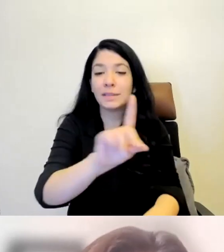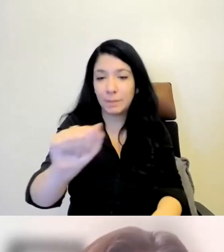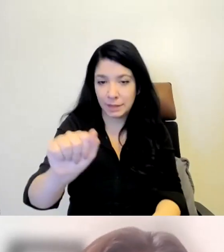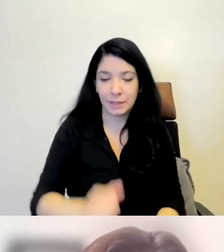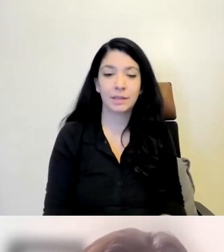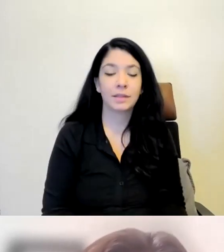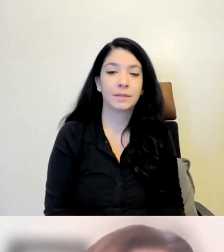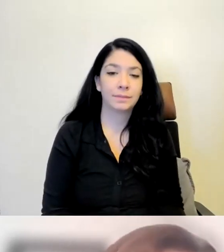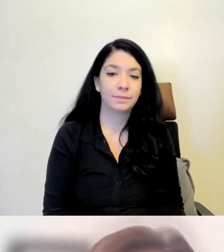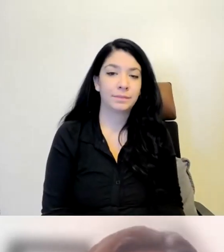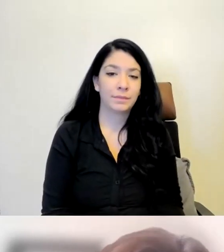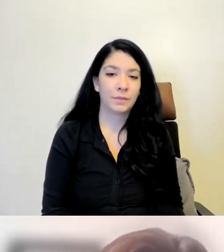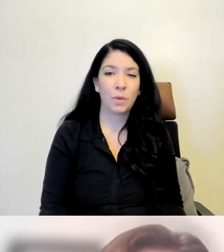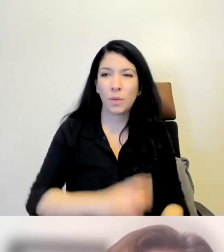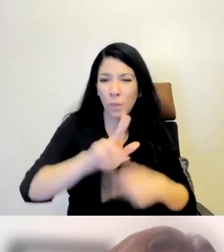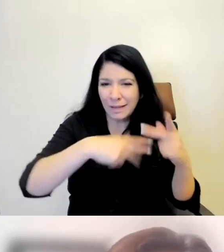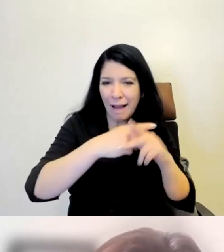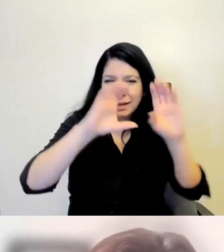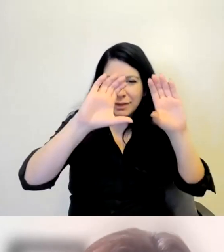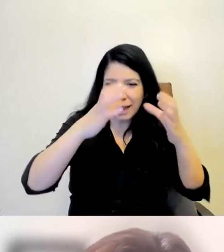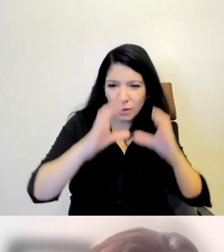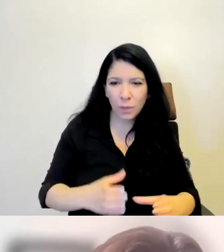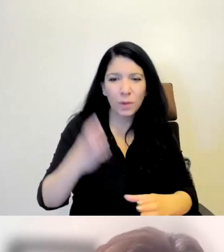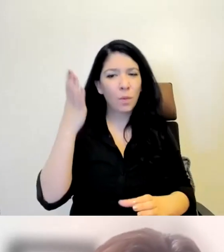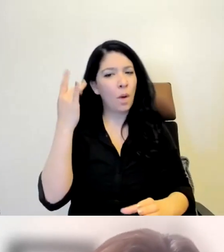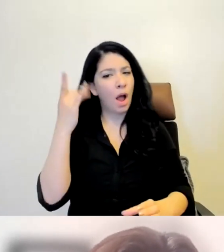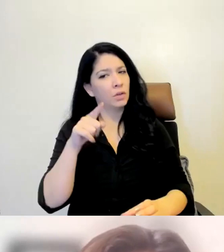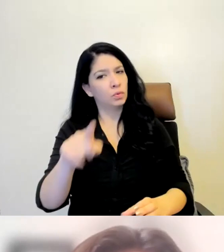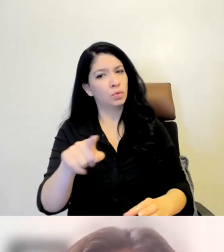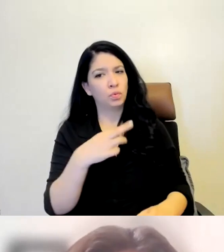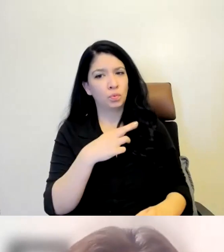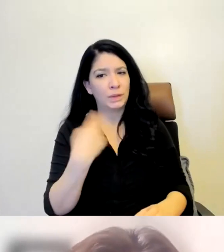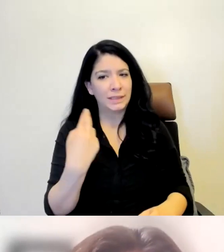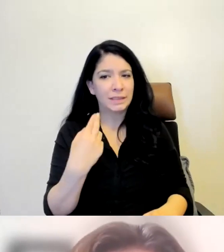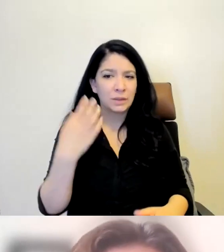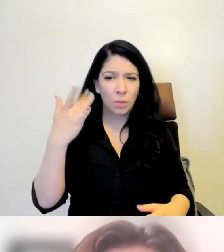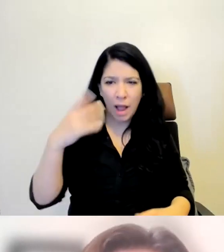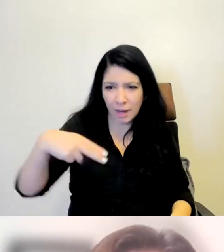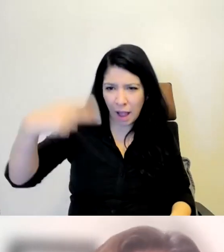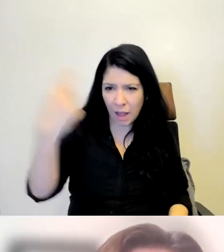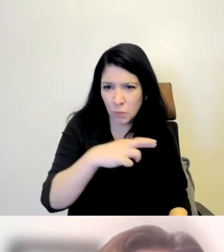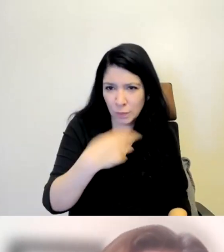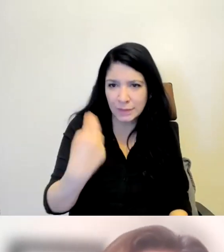To explain what category it is. And why it puts you at higher risk. And then, you know,